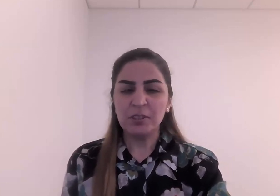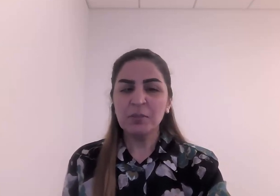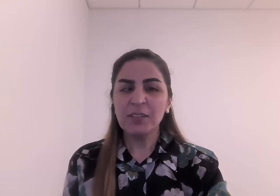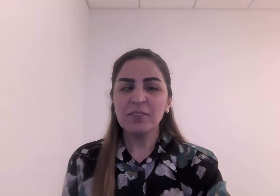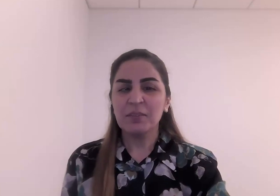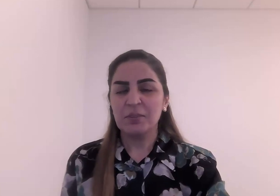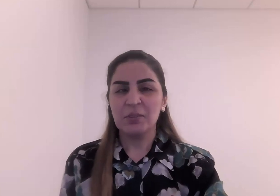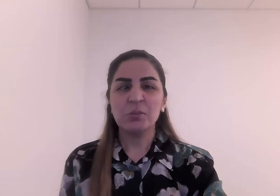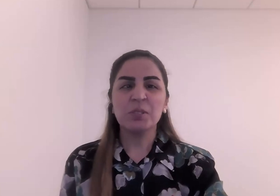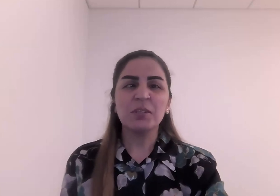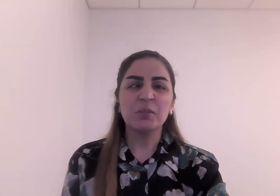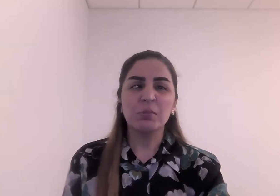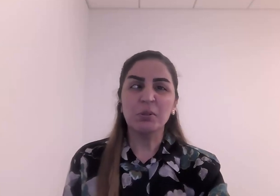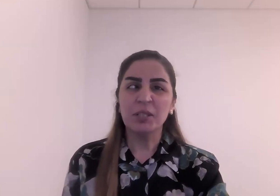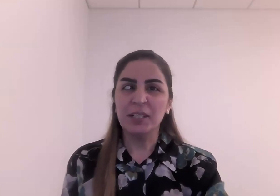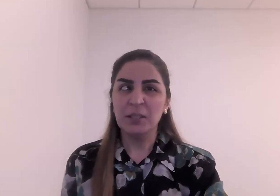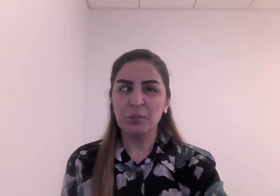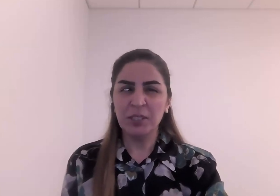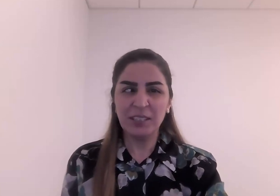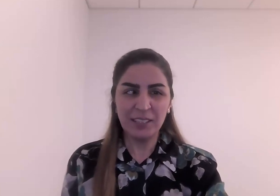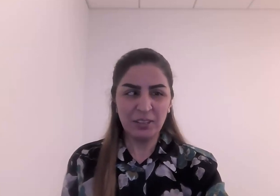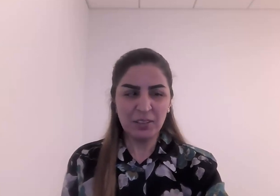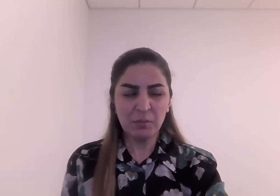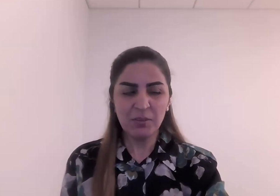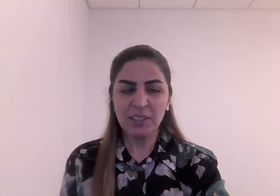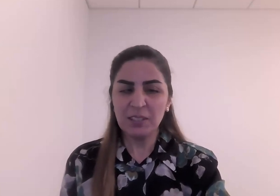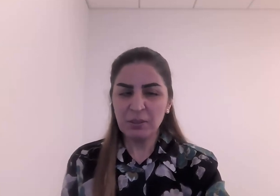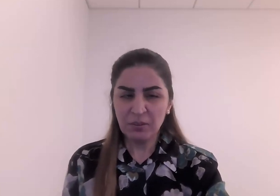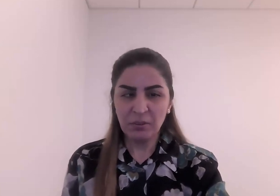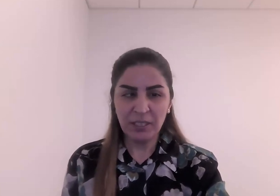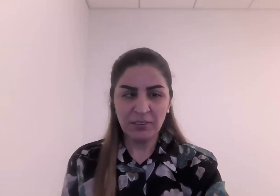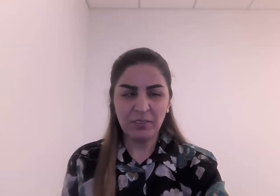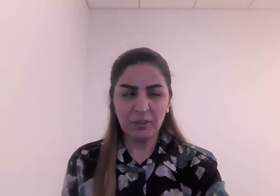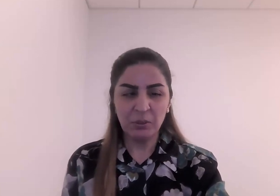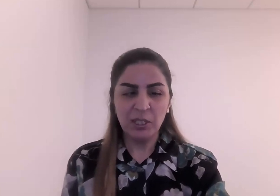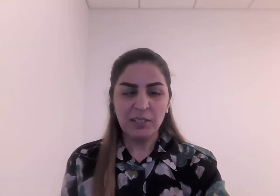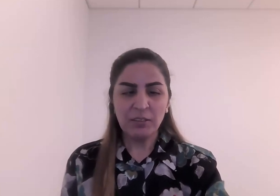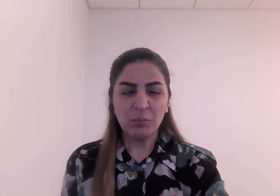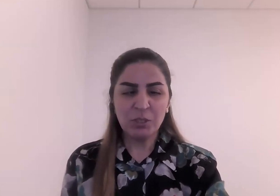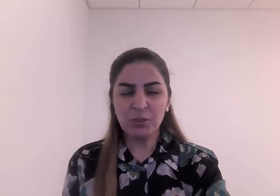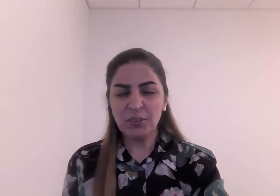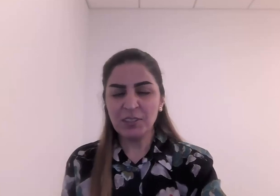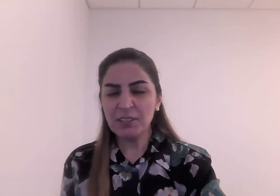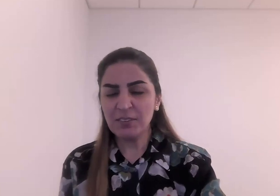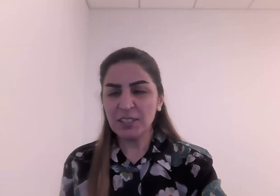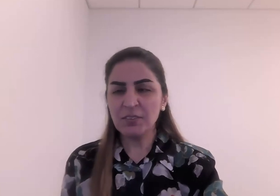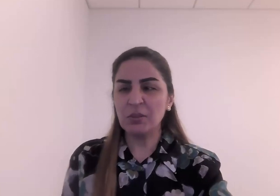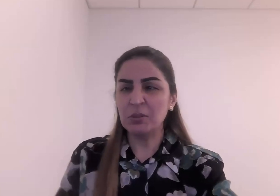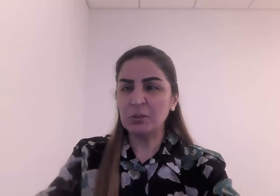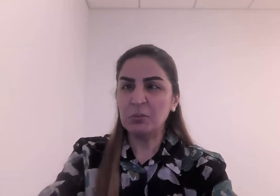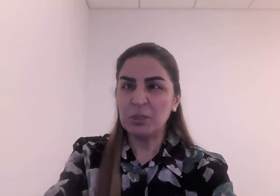more than that 90%. All right. So thank you so much for setting the scene so